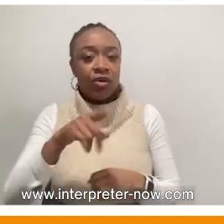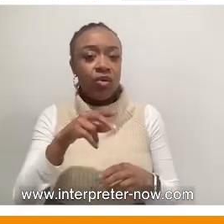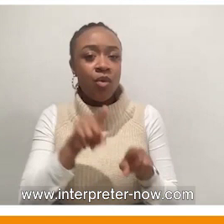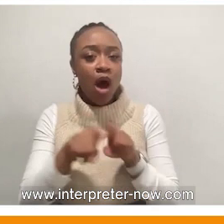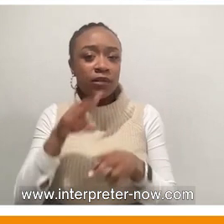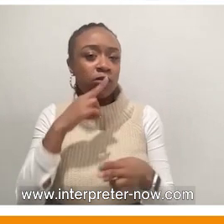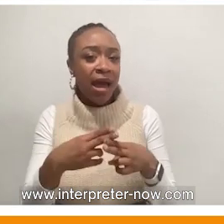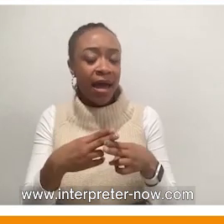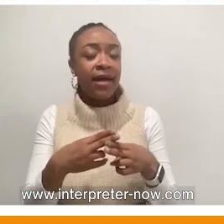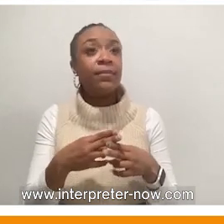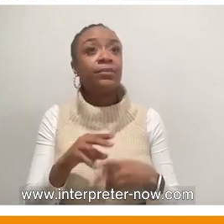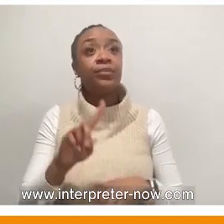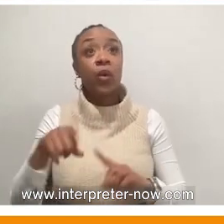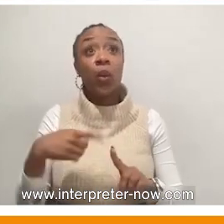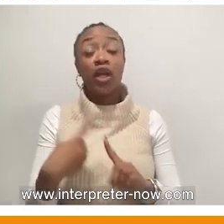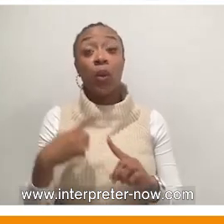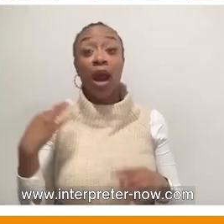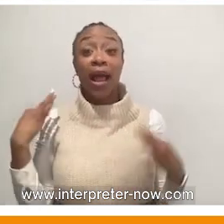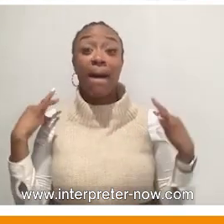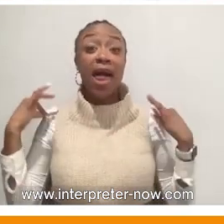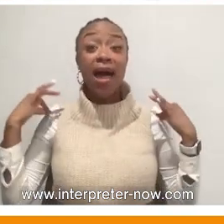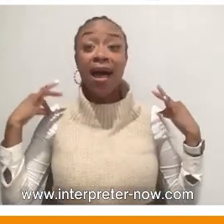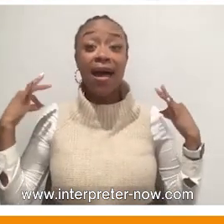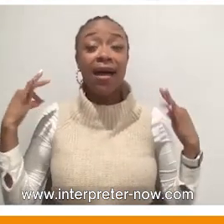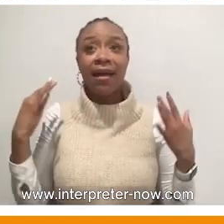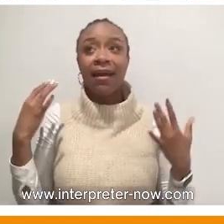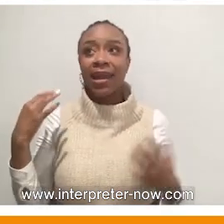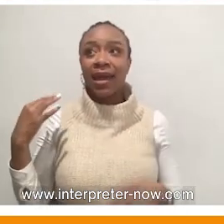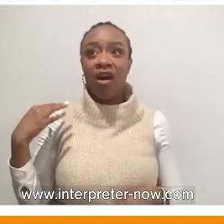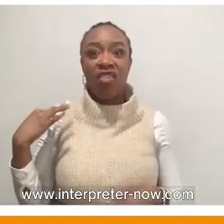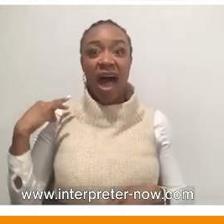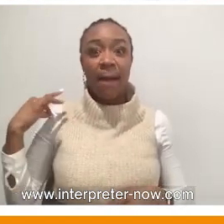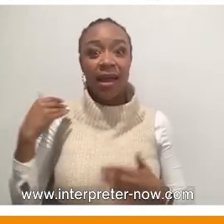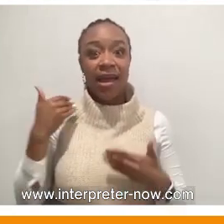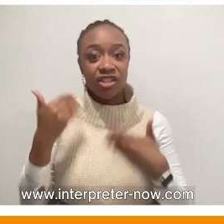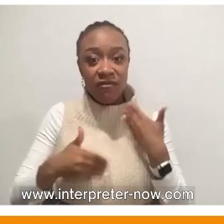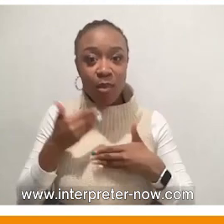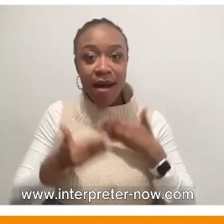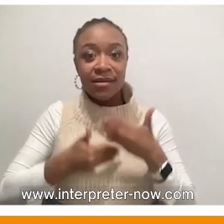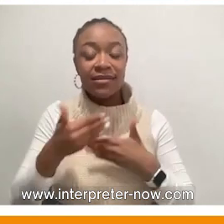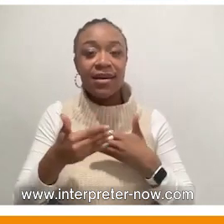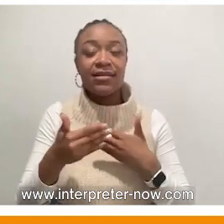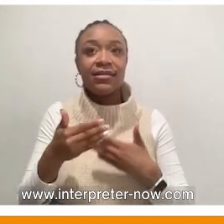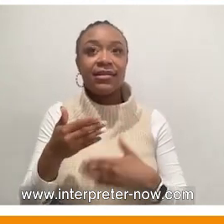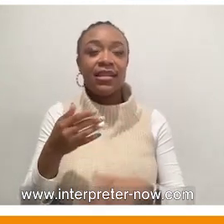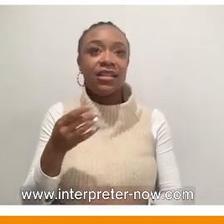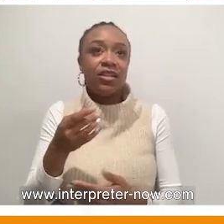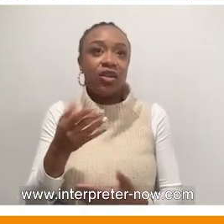I think you said also, when you were applying, even in that application process, kind of